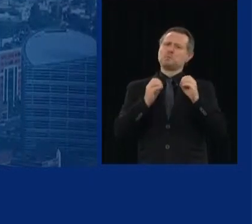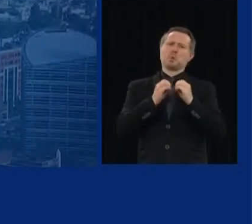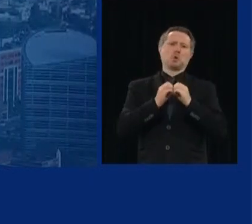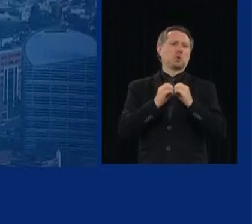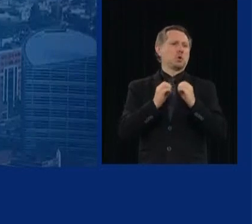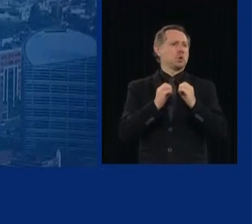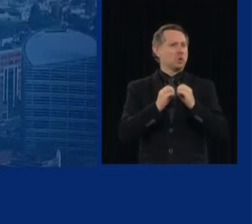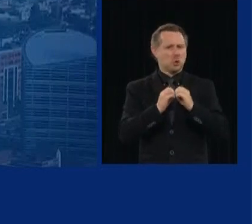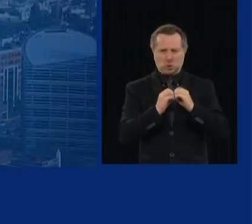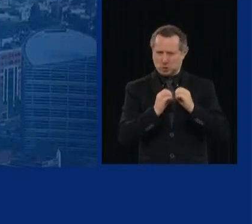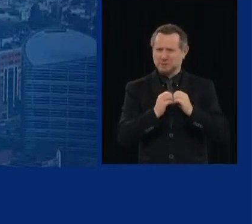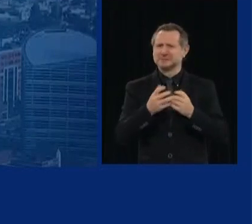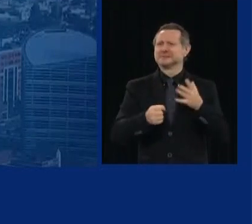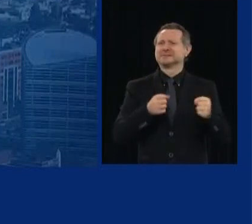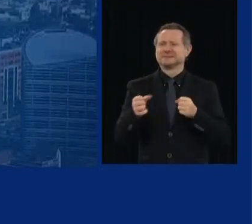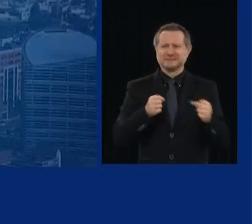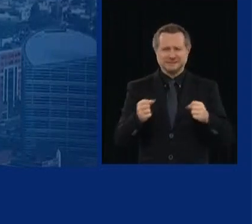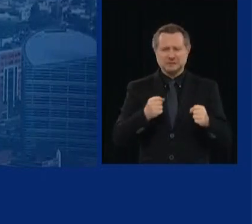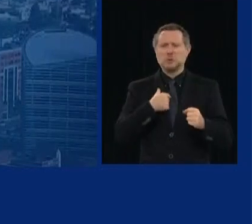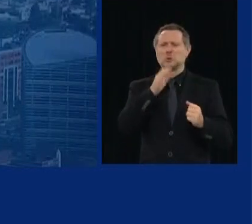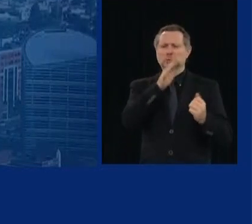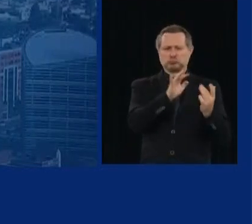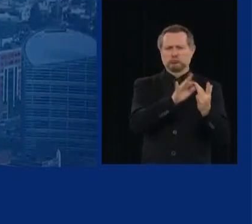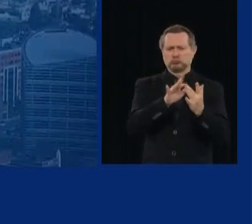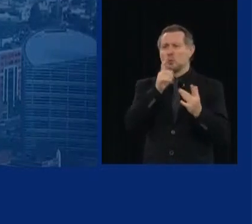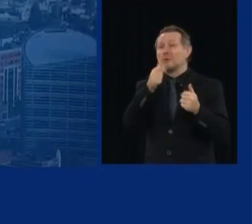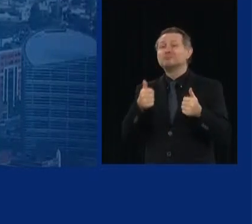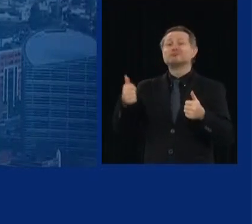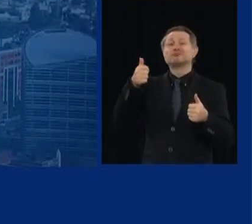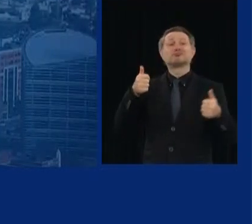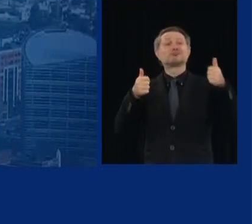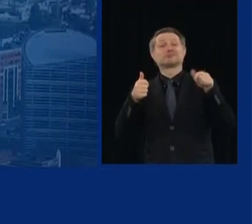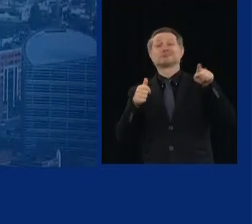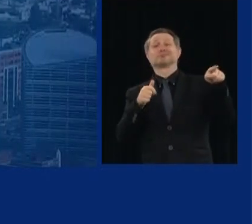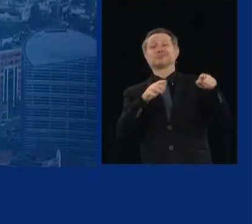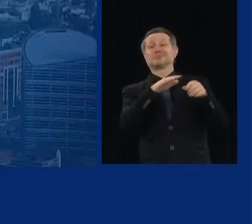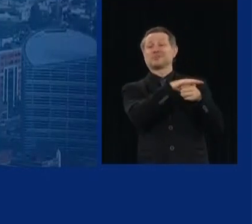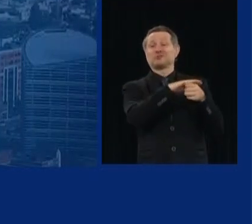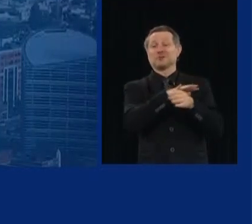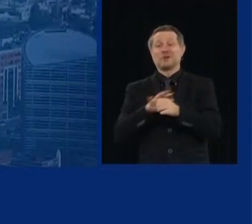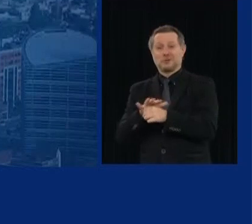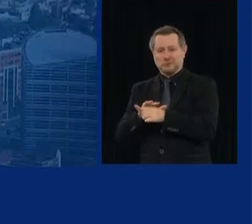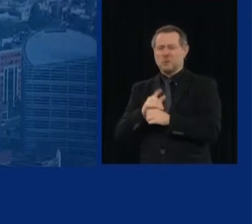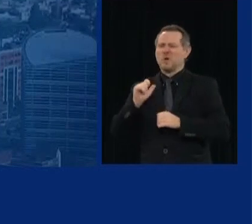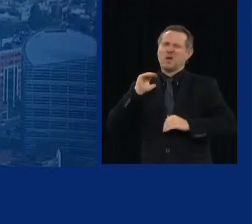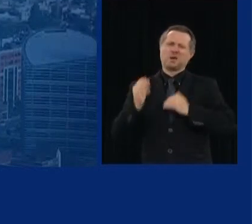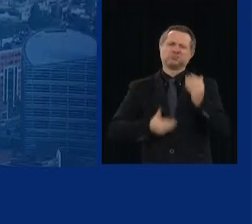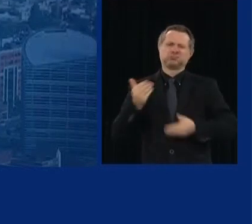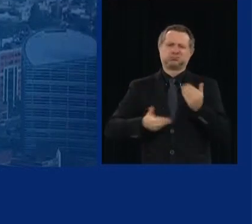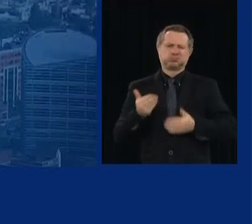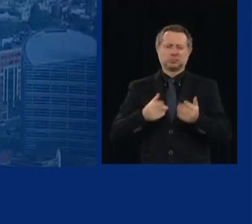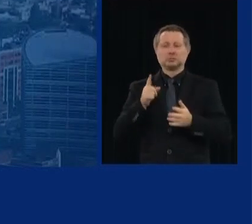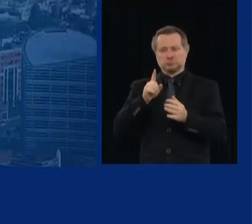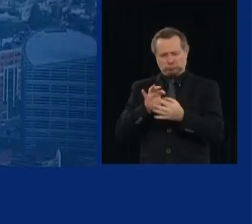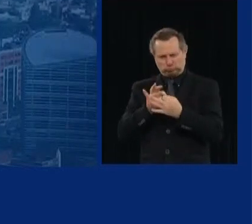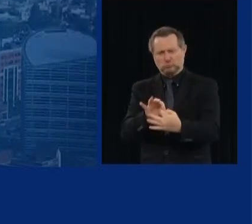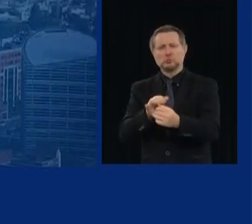WE NEED AN ADDITIONAL 352.